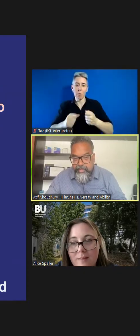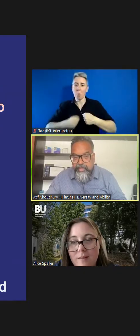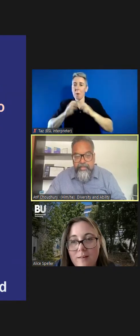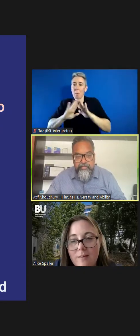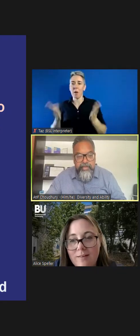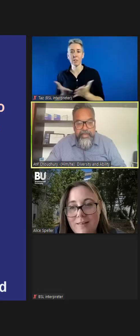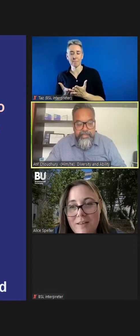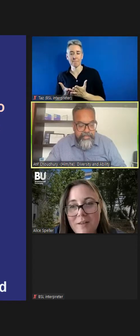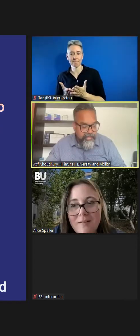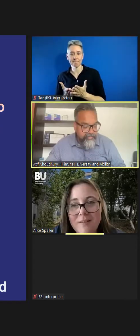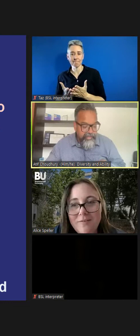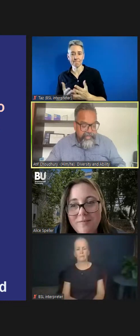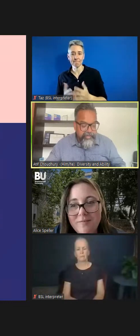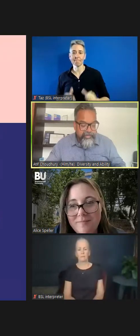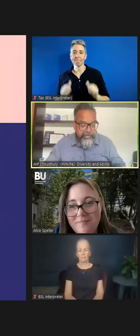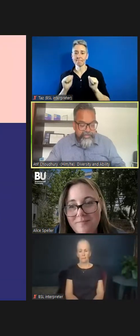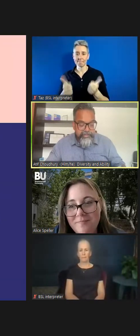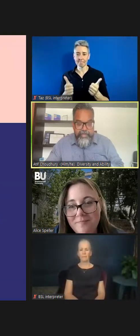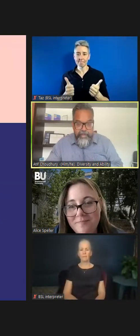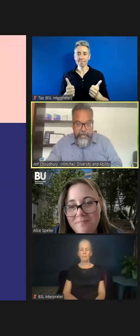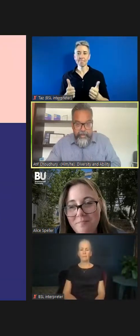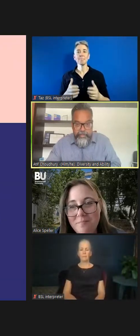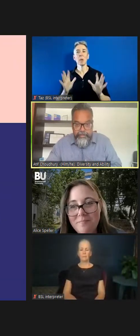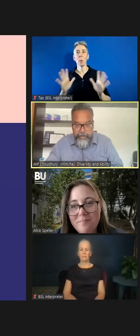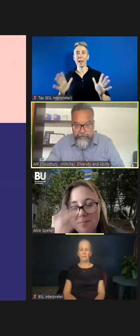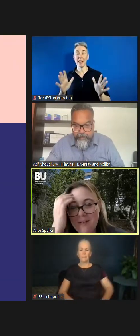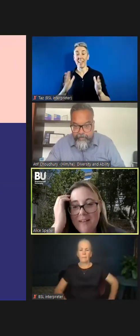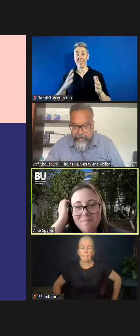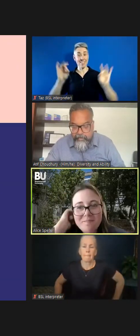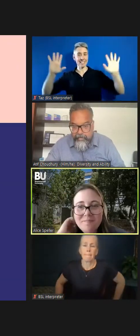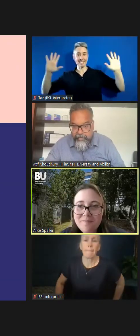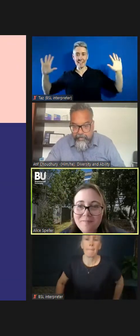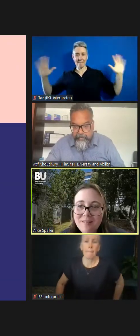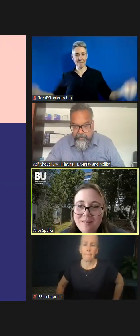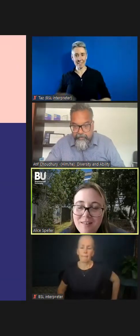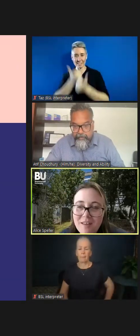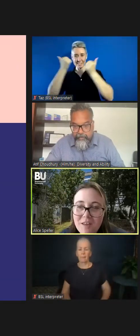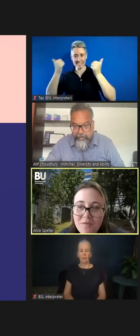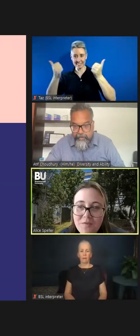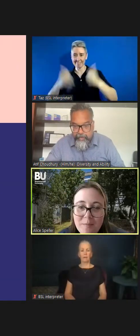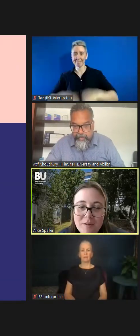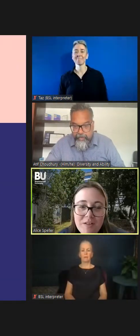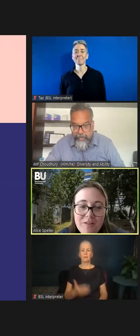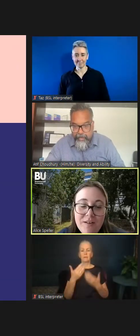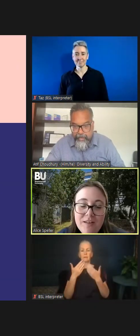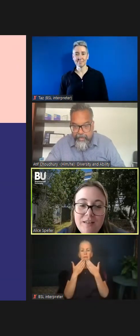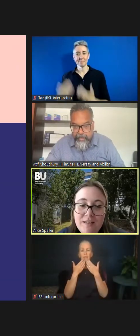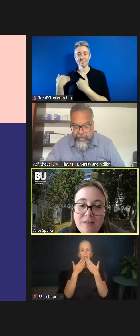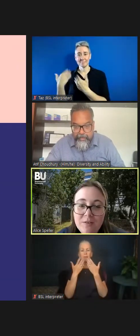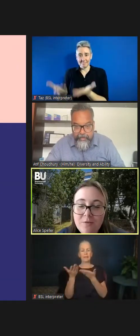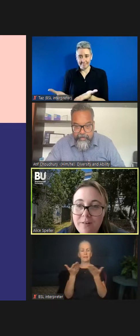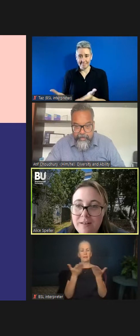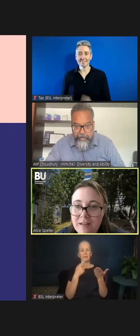Thank you, everyone, that next slide. And it's done. Alice: Thank you very much. If I can see you there's already a